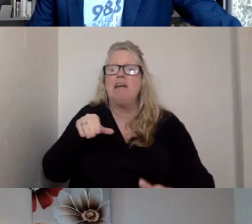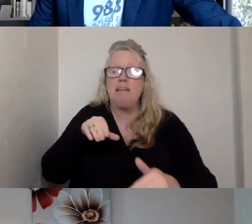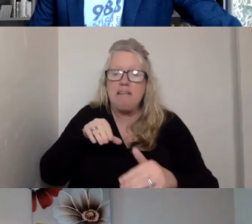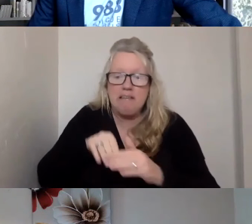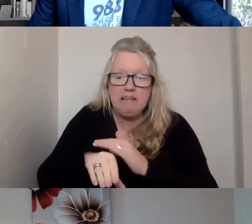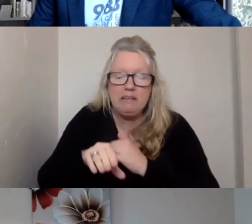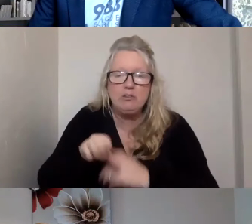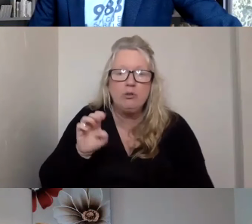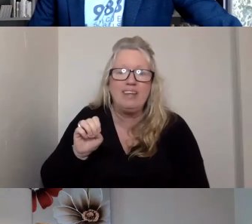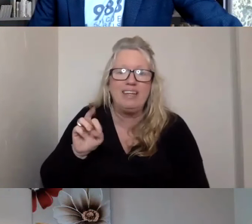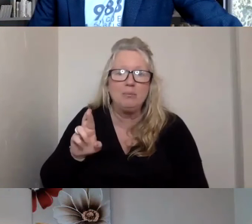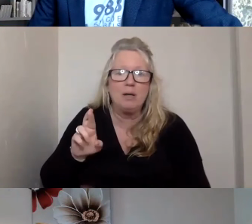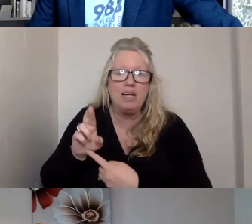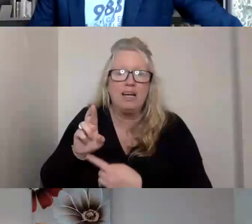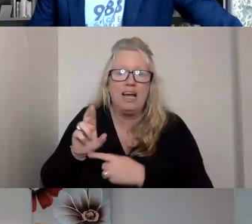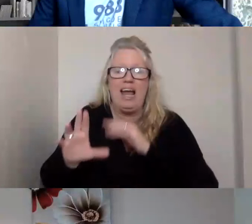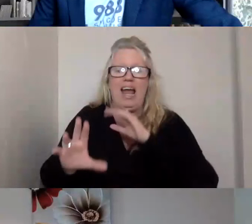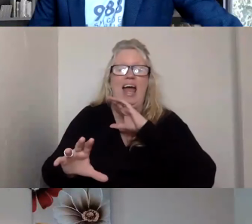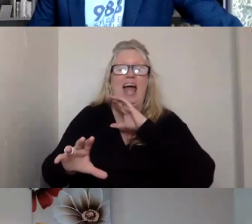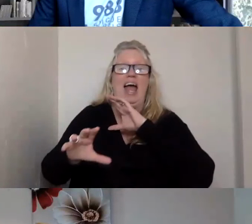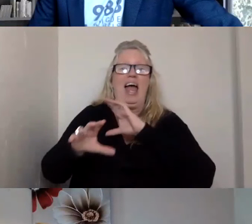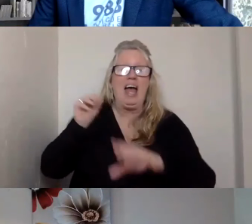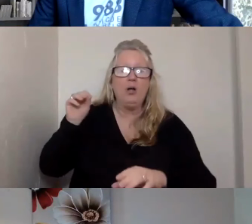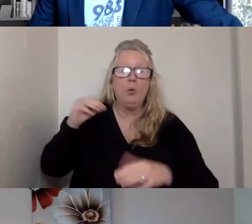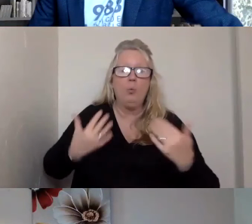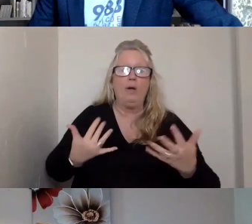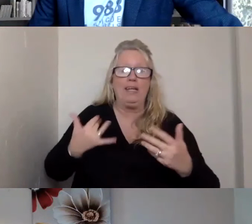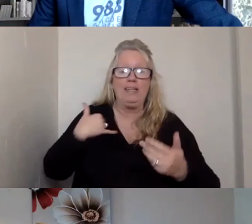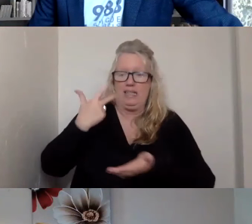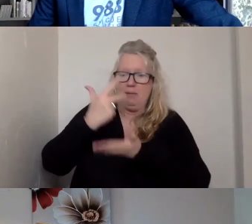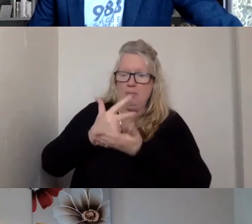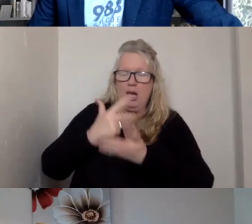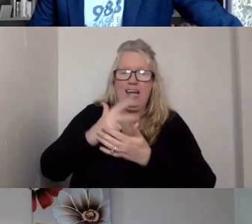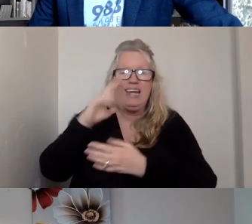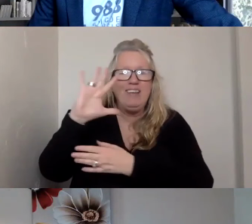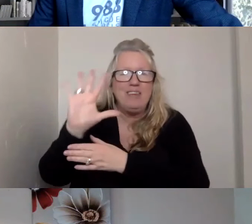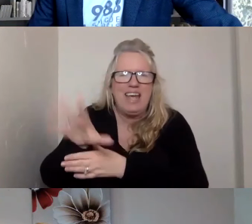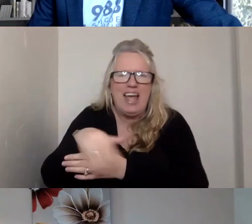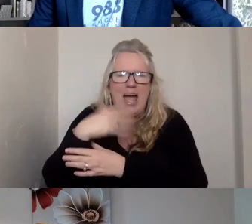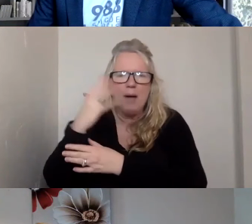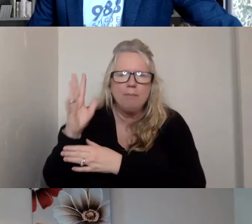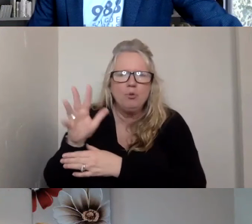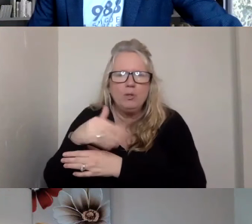THEY ARE WAITING OUT IN THE PARKING LOT IN THE AMBULANCE THAT TRANSPORTED